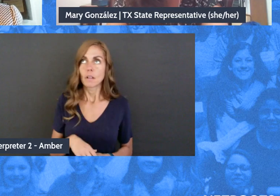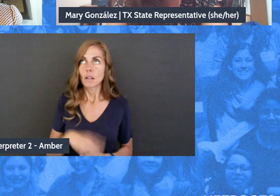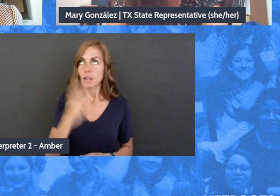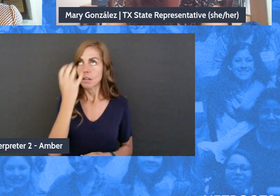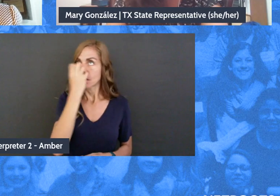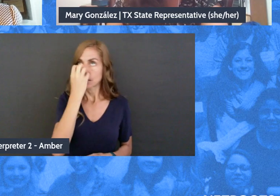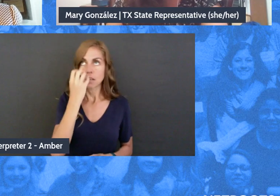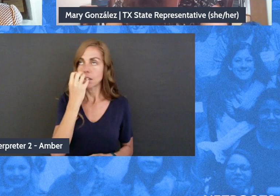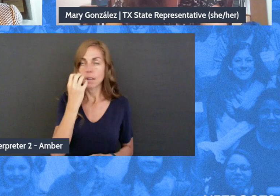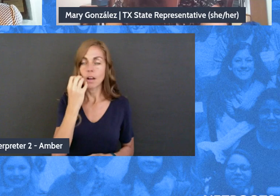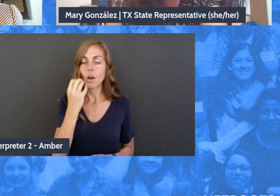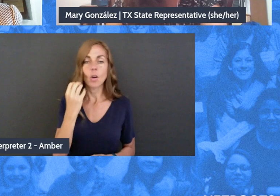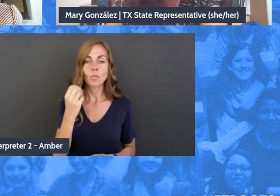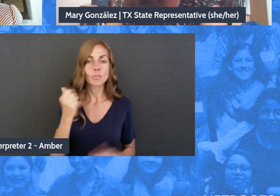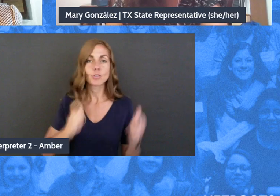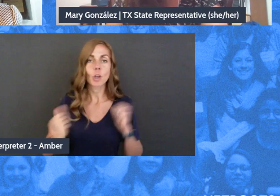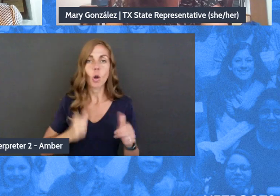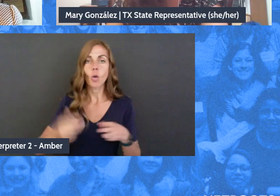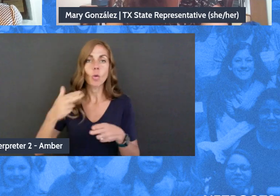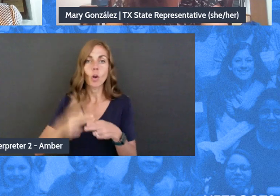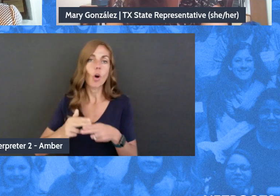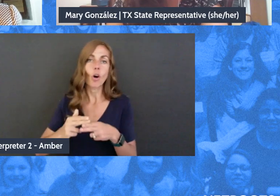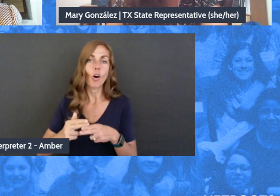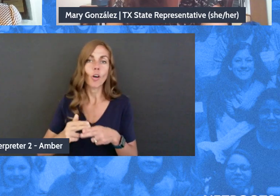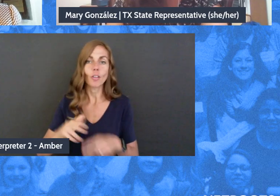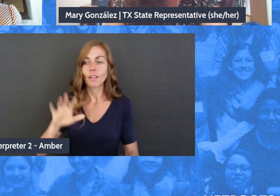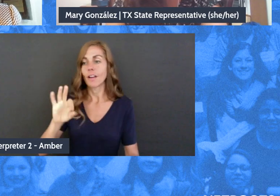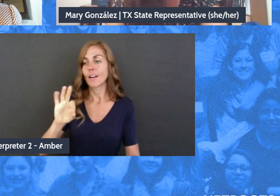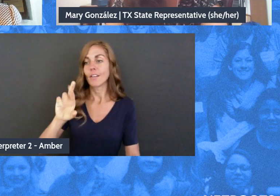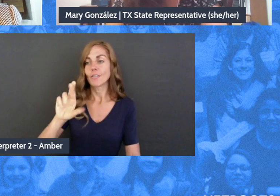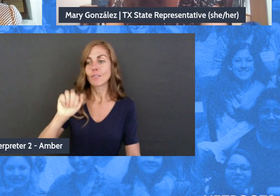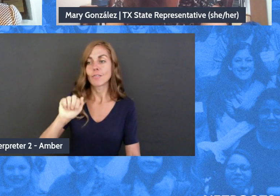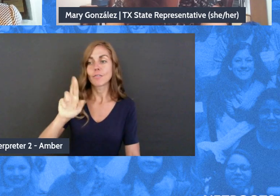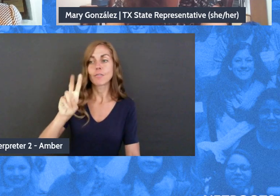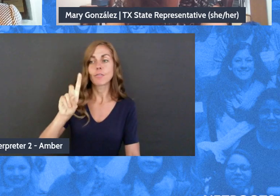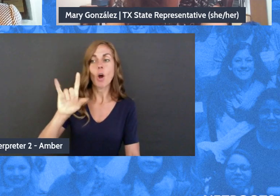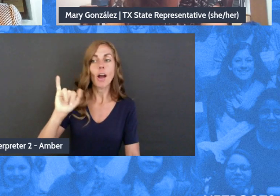or otherwise known as the audit sham, the audit scam.